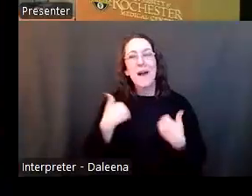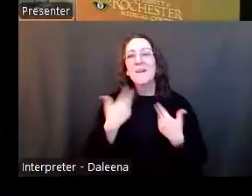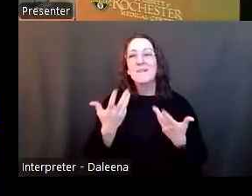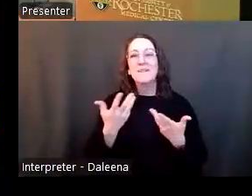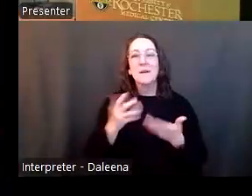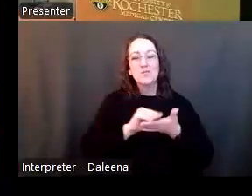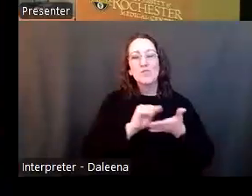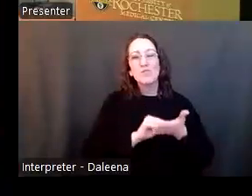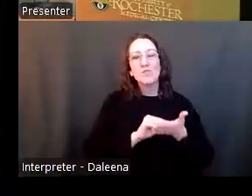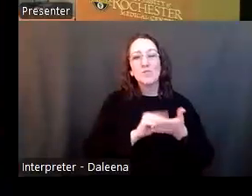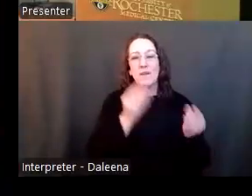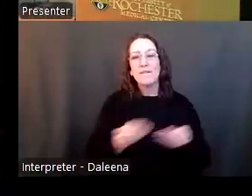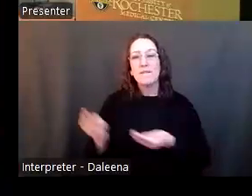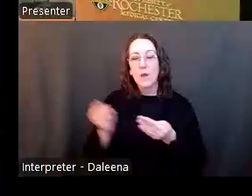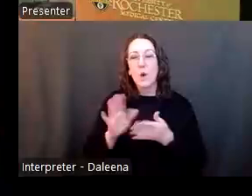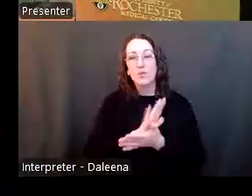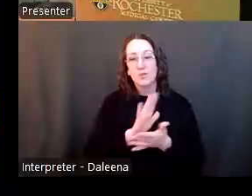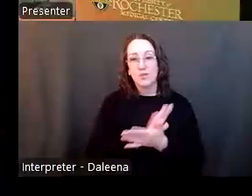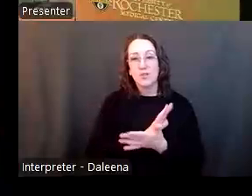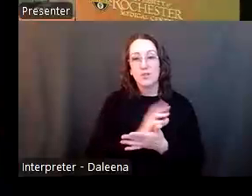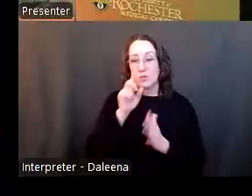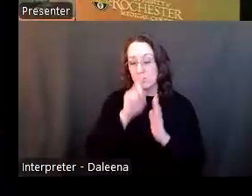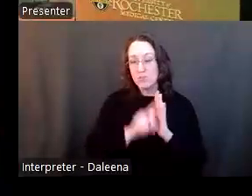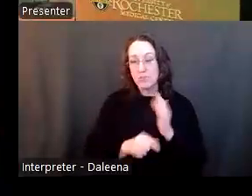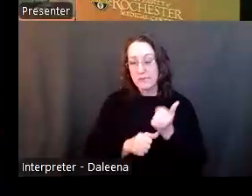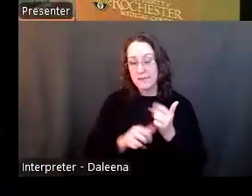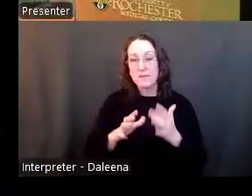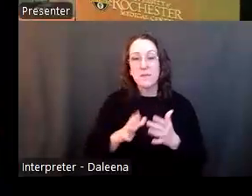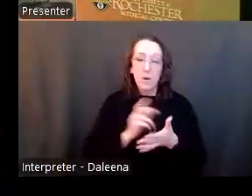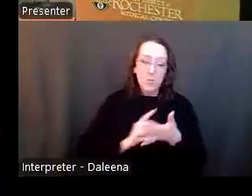a flow sheet so the research assistant would then take their priorities as well as an explanation